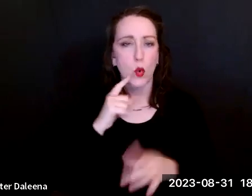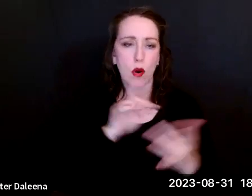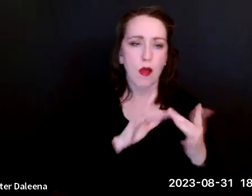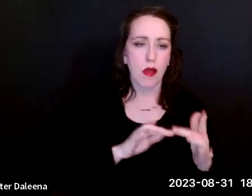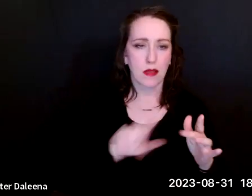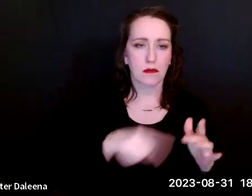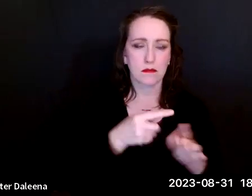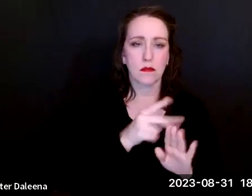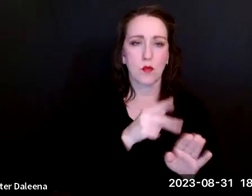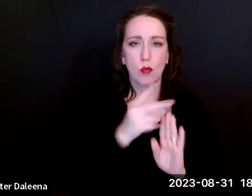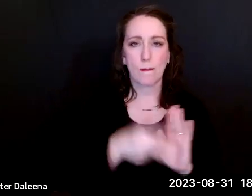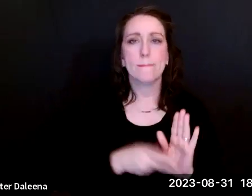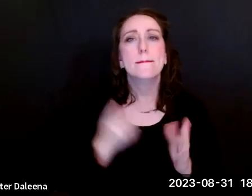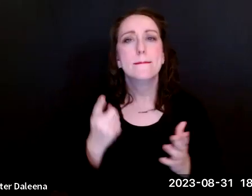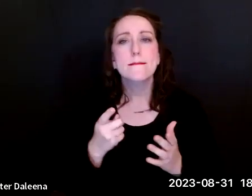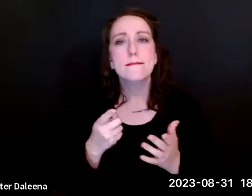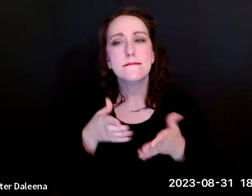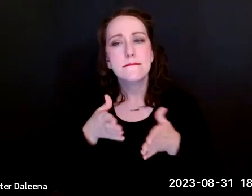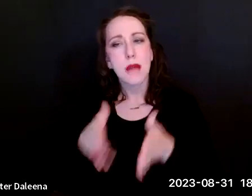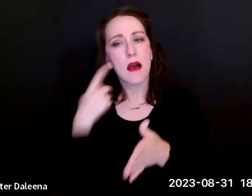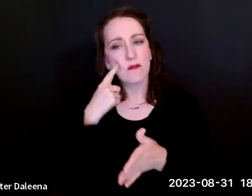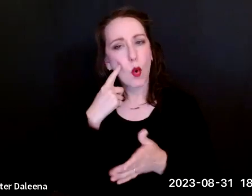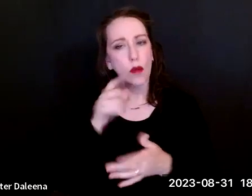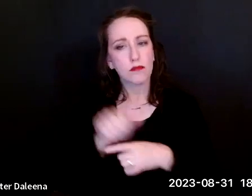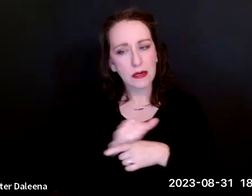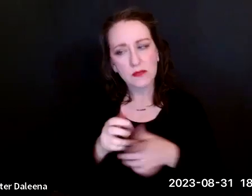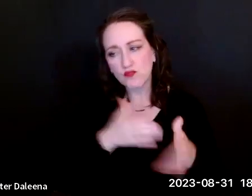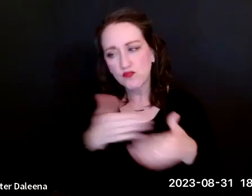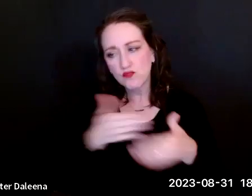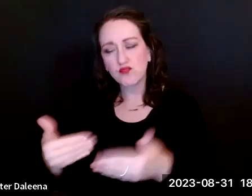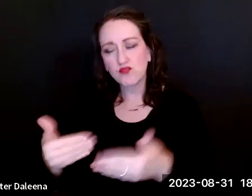this would create a pathway to practice for those applicants and improve equity in licensing